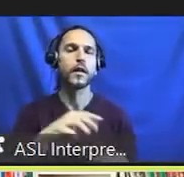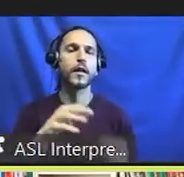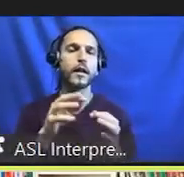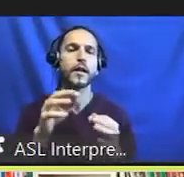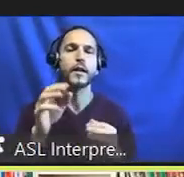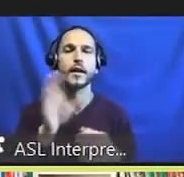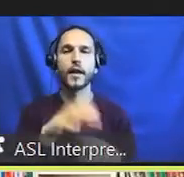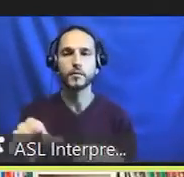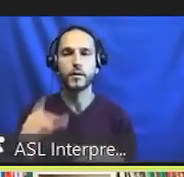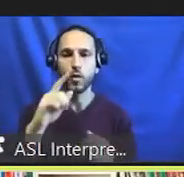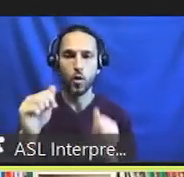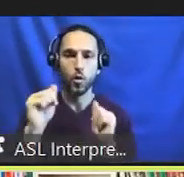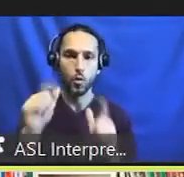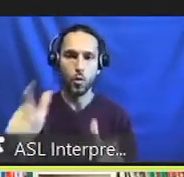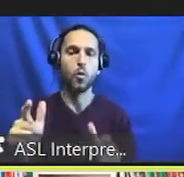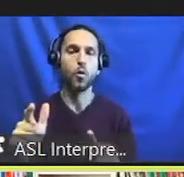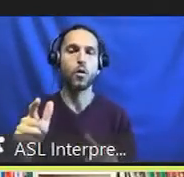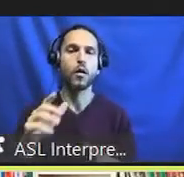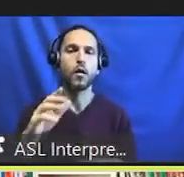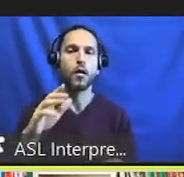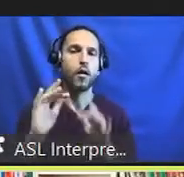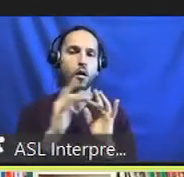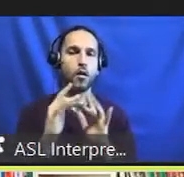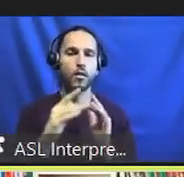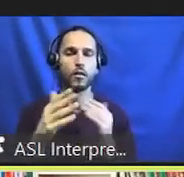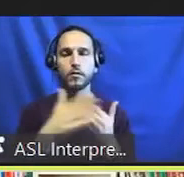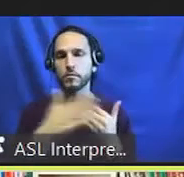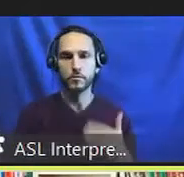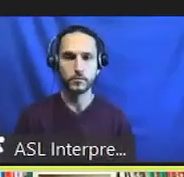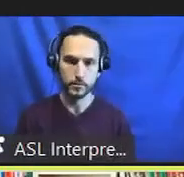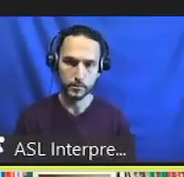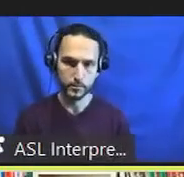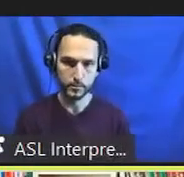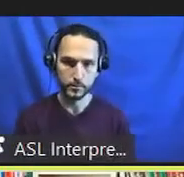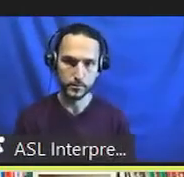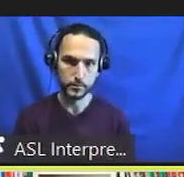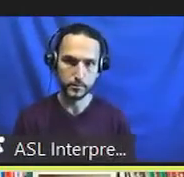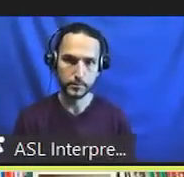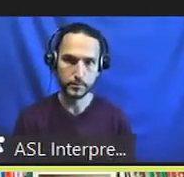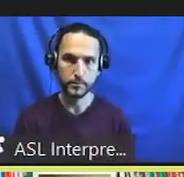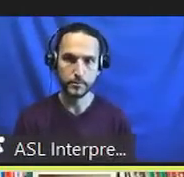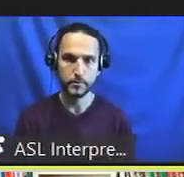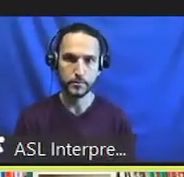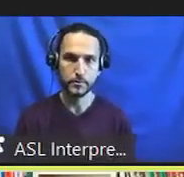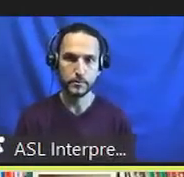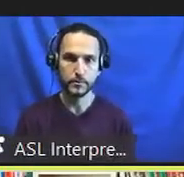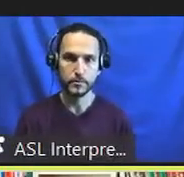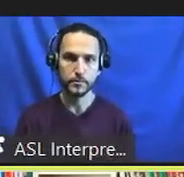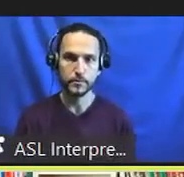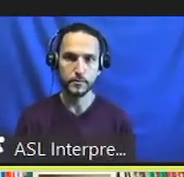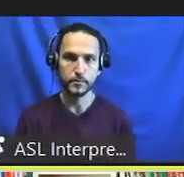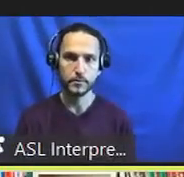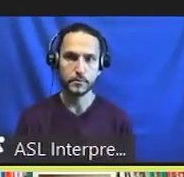services for online content from that point on. So what's important here, we have